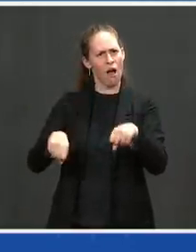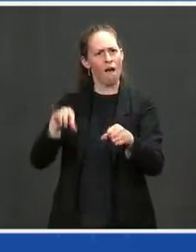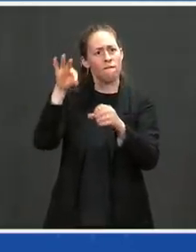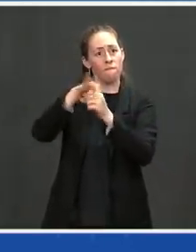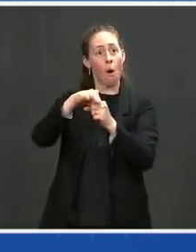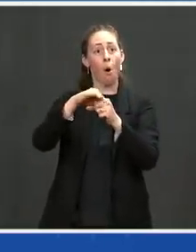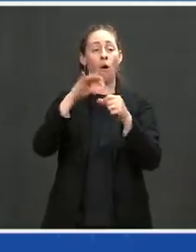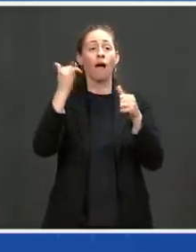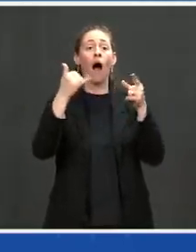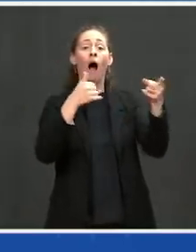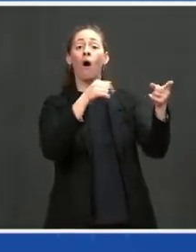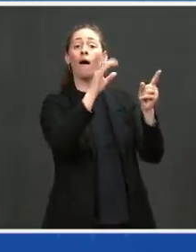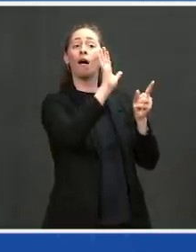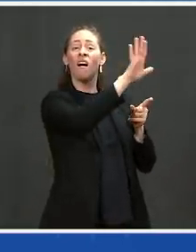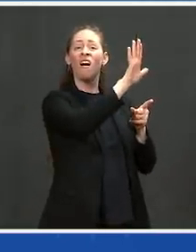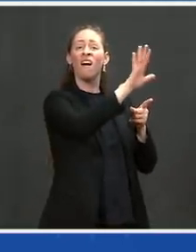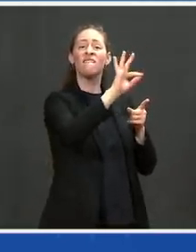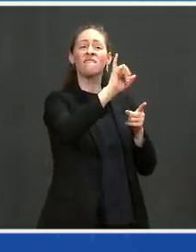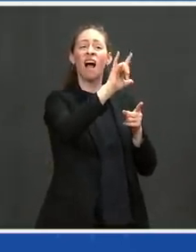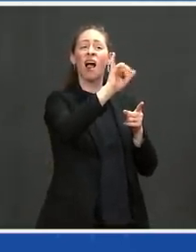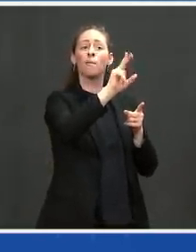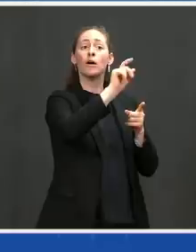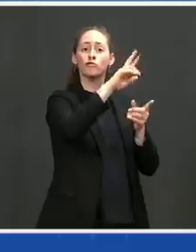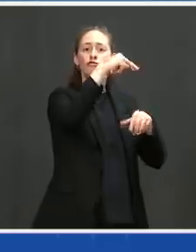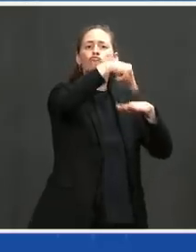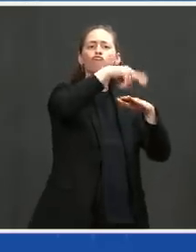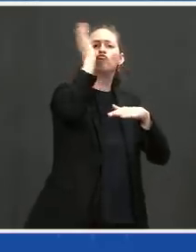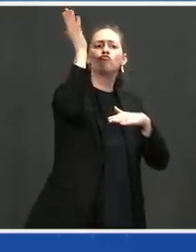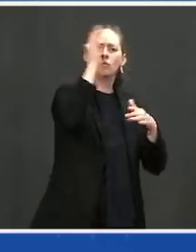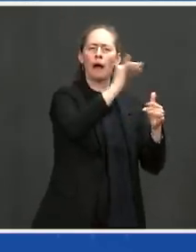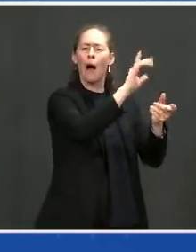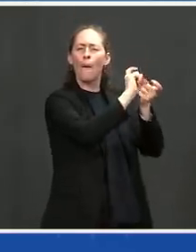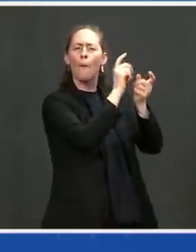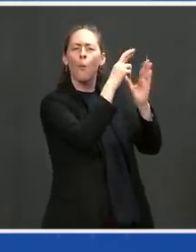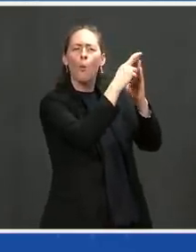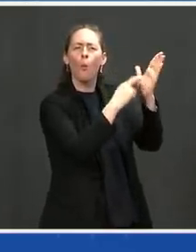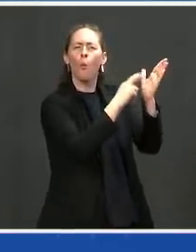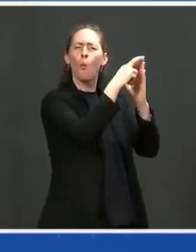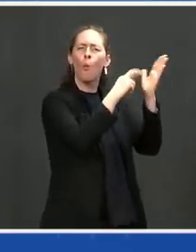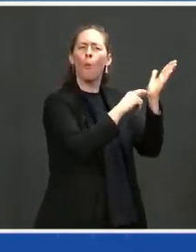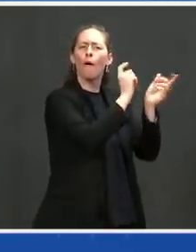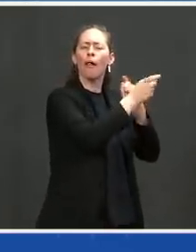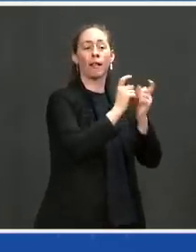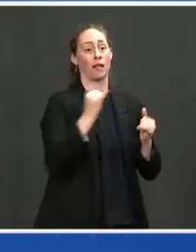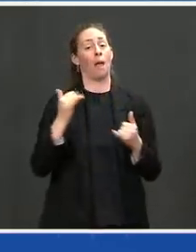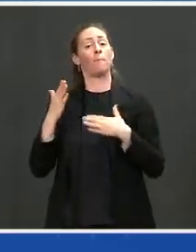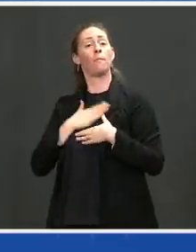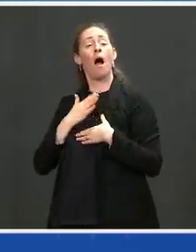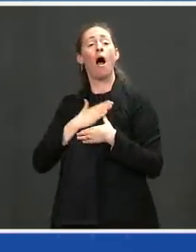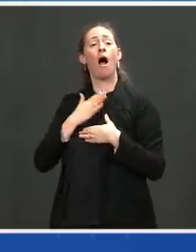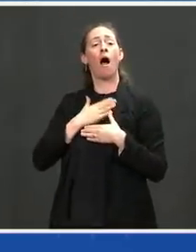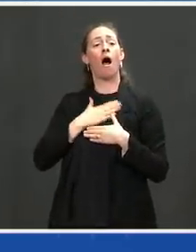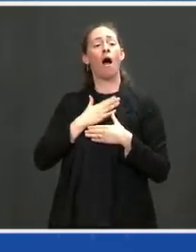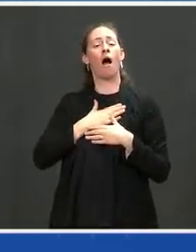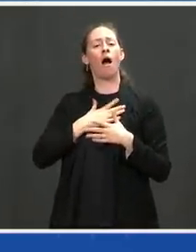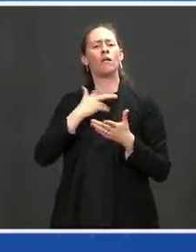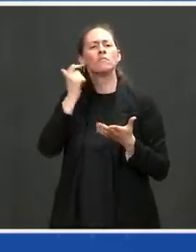But here's the deal: As you observed, I'm a fairly practical guy. I want to get things done. I want to get them done,